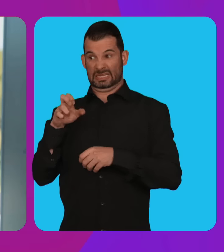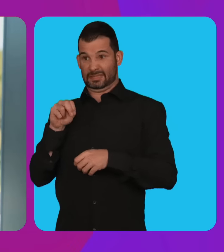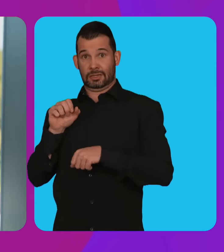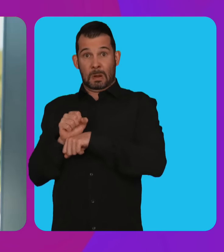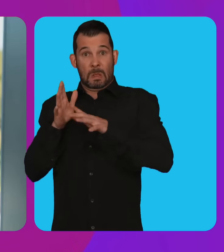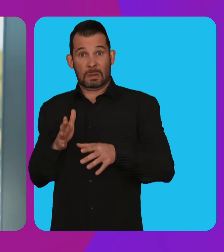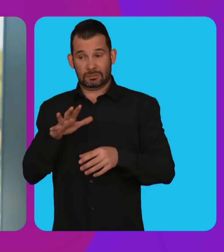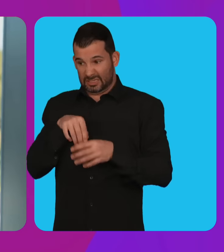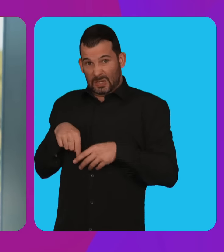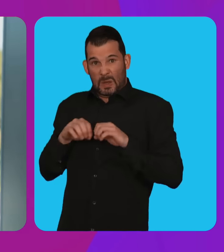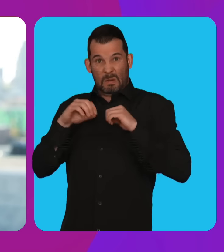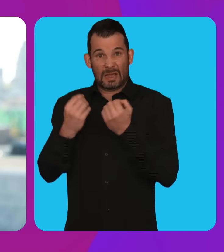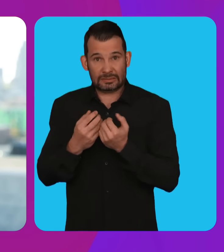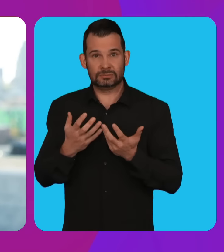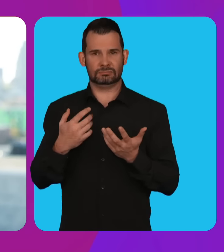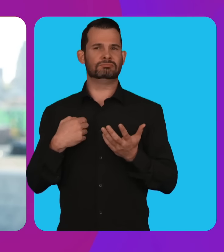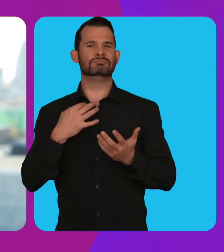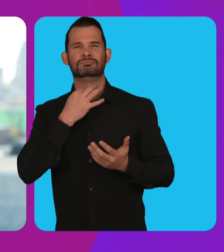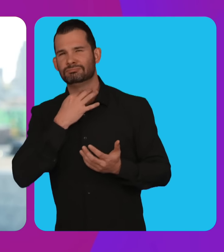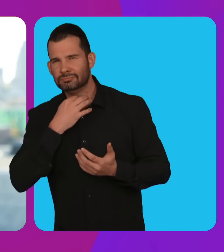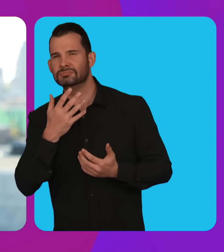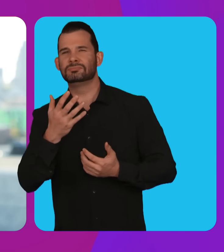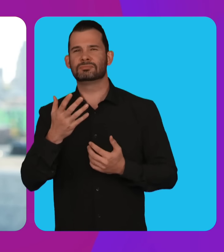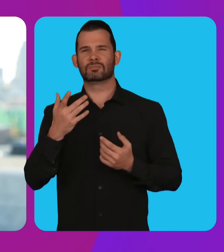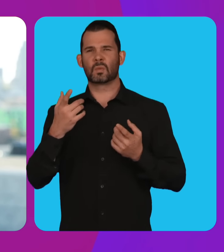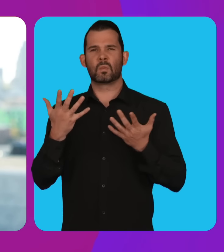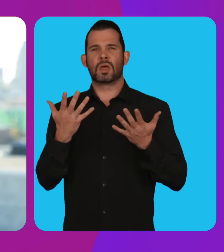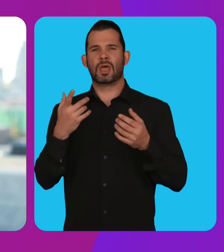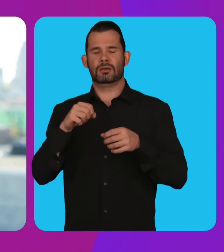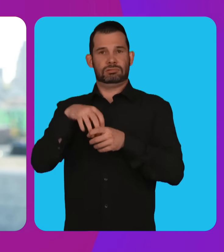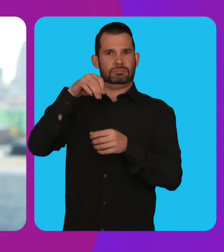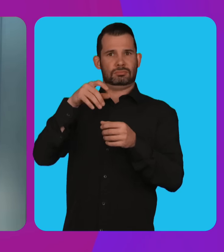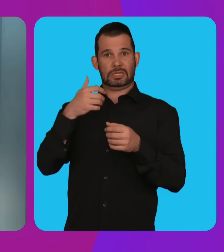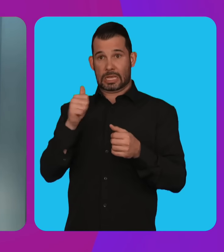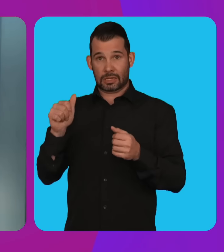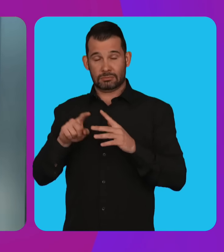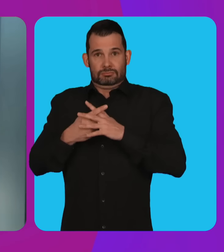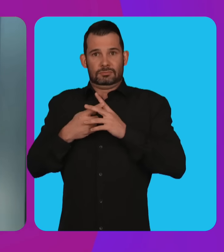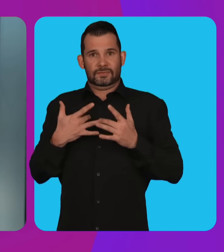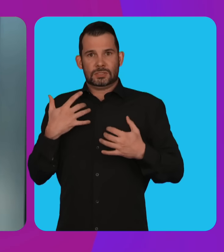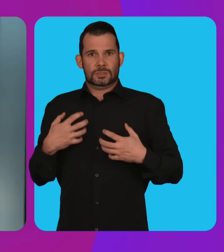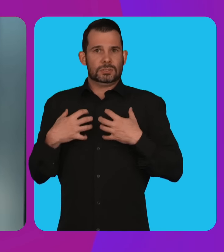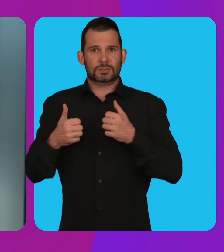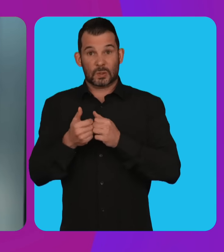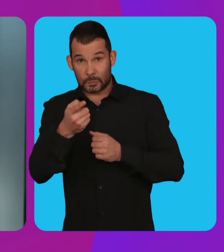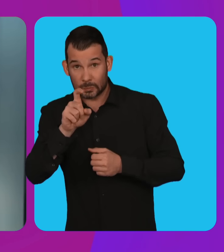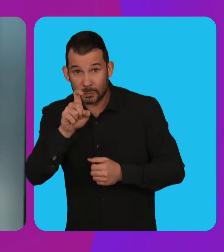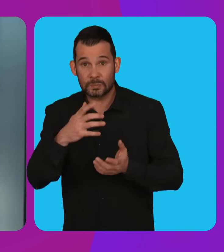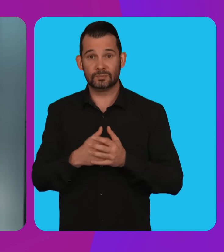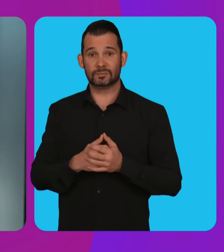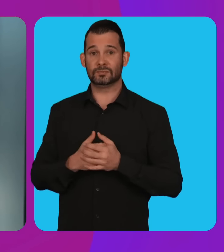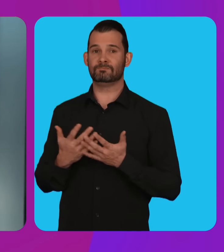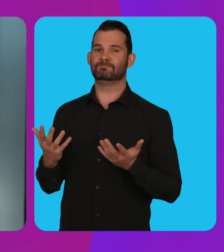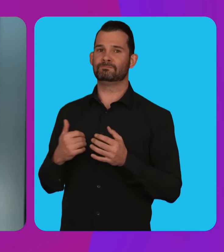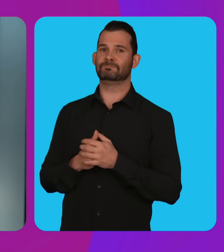And I'm curious to find out, what did that ignite in you? Well, it's very painful.